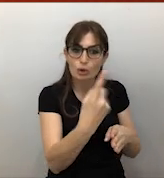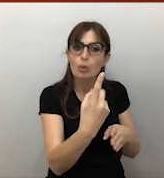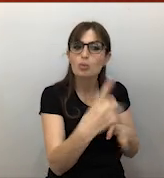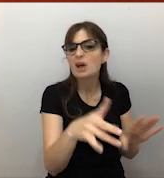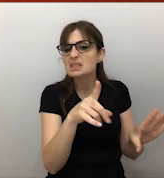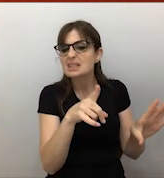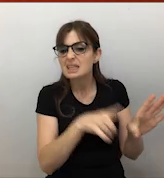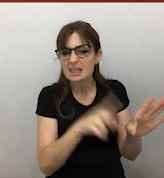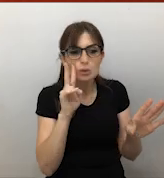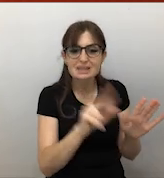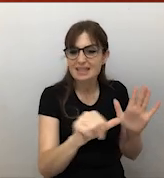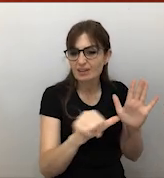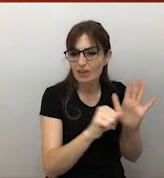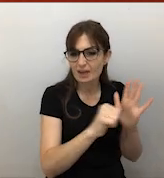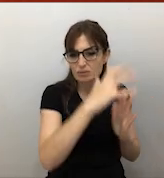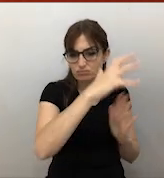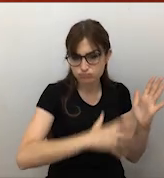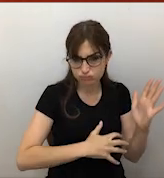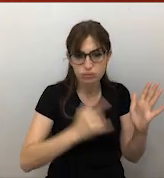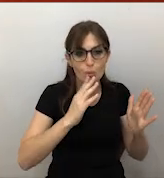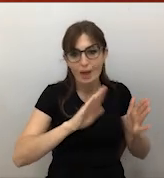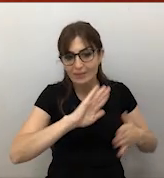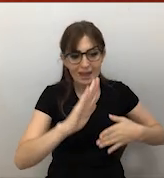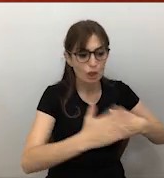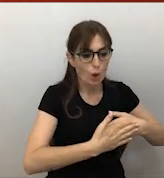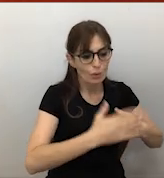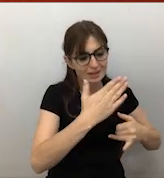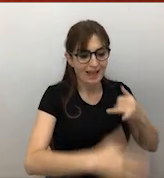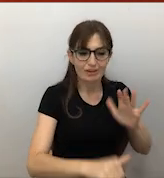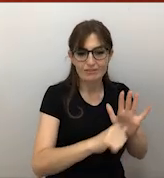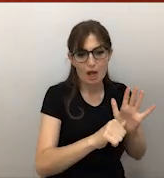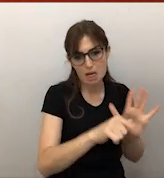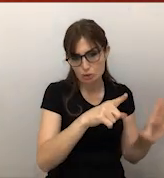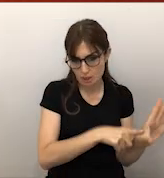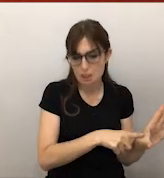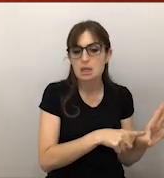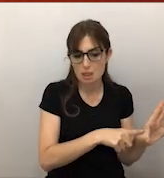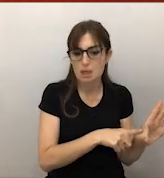once a year after the close of the organization's financial year end, allowing time